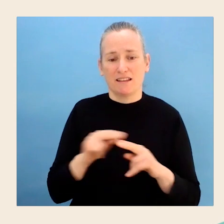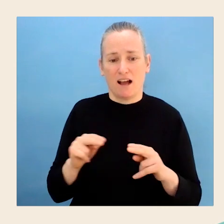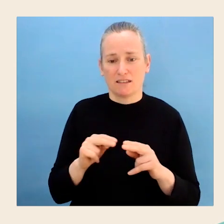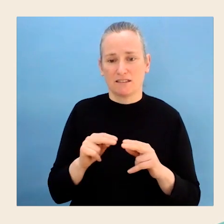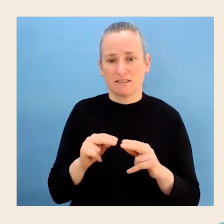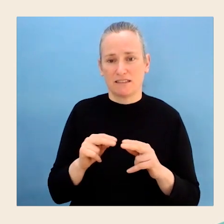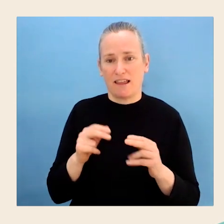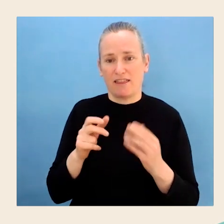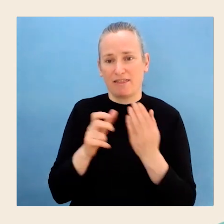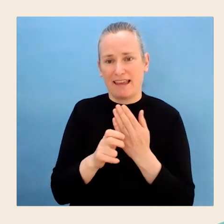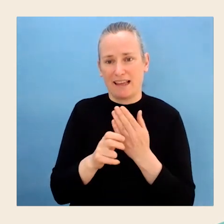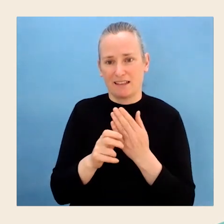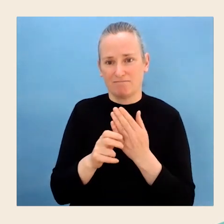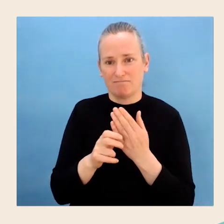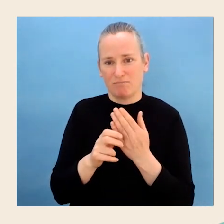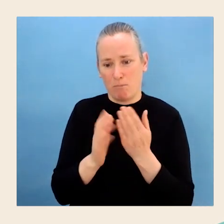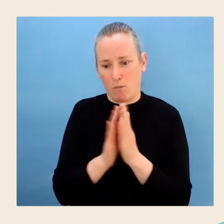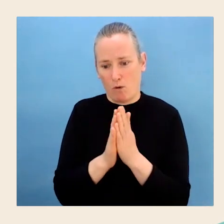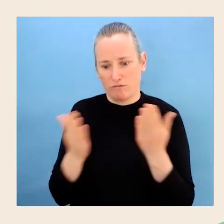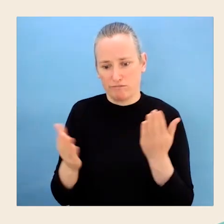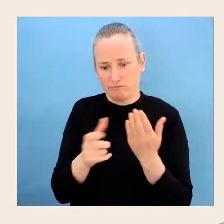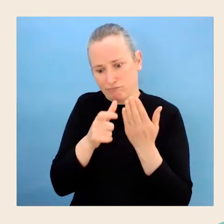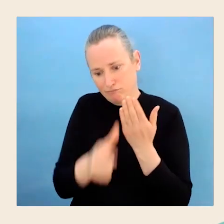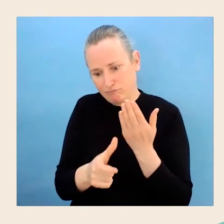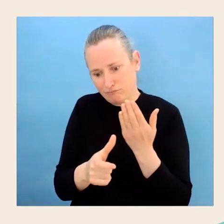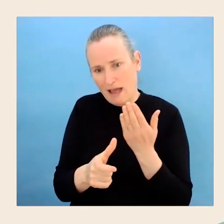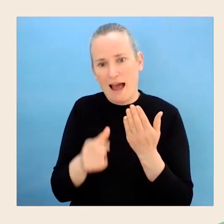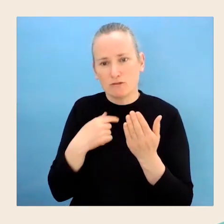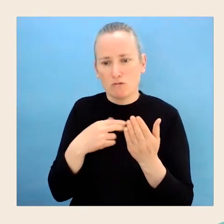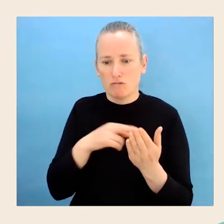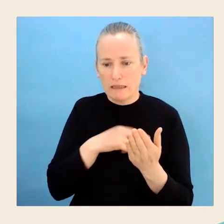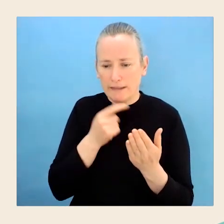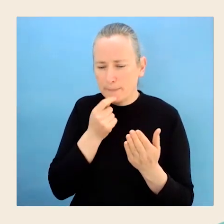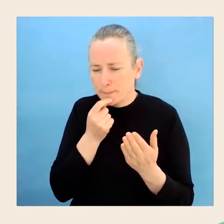It's not a big book, so I had to be really selective.